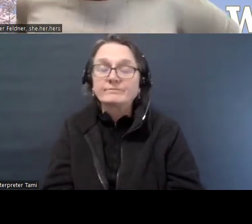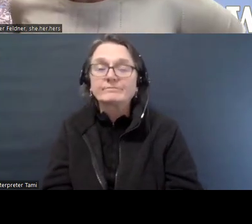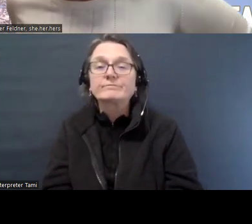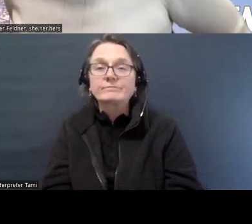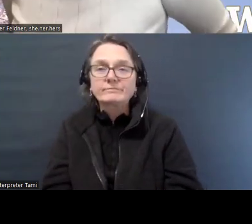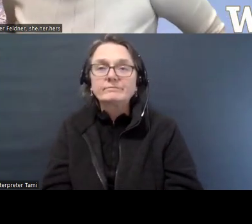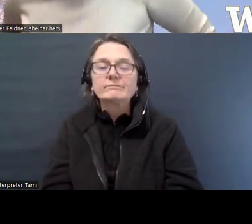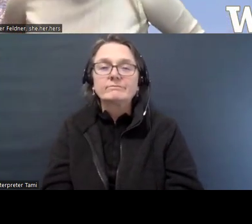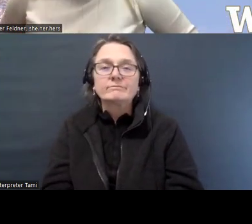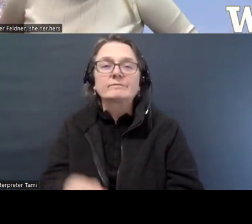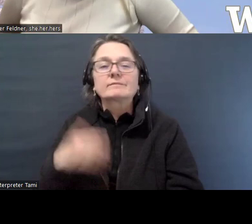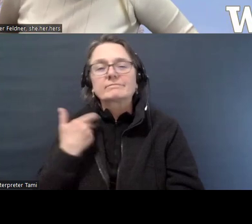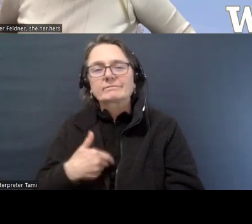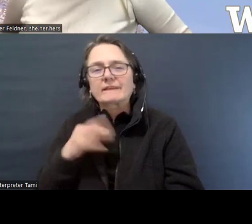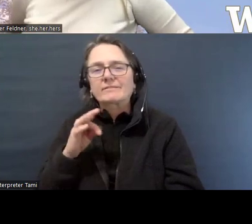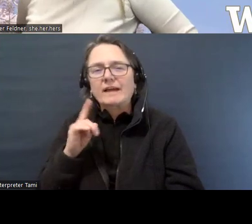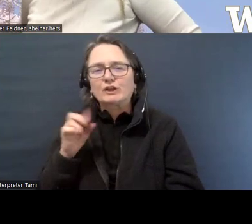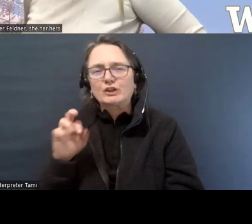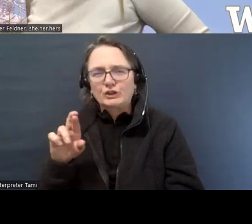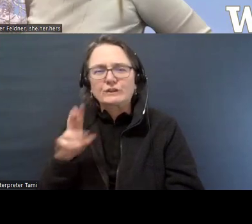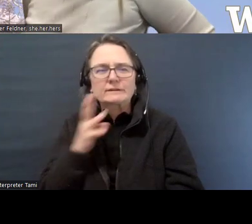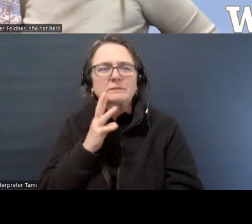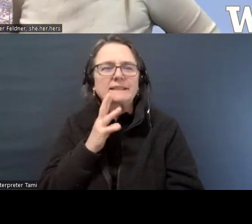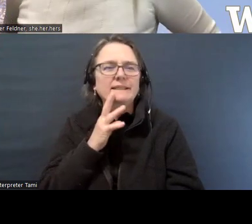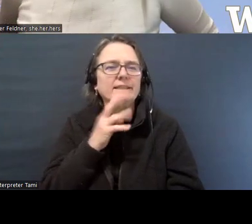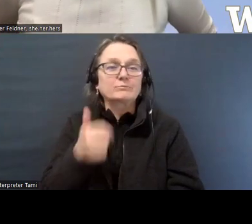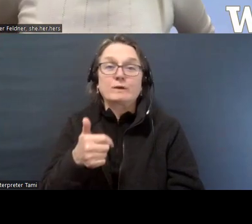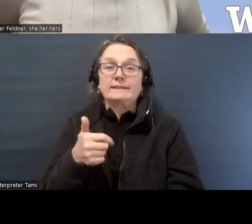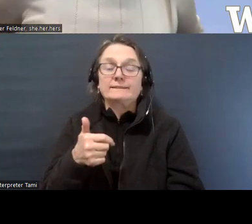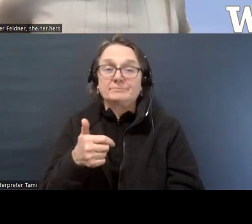Yeah, this is Feldner speaking. Absolutely, this is I think one of the